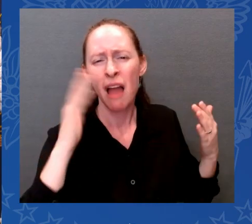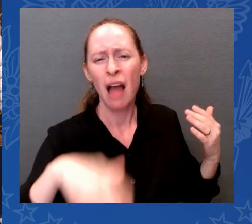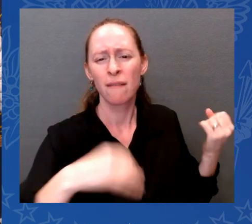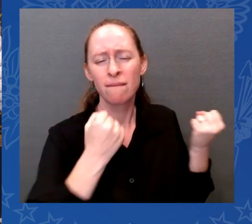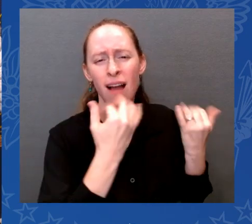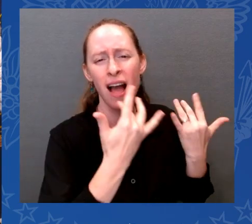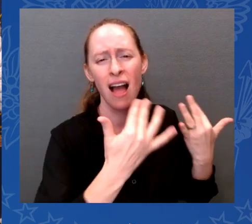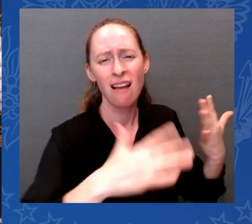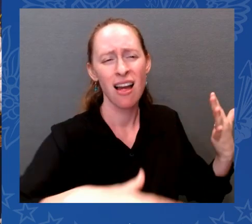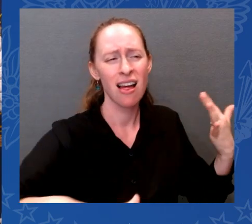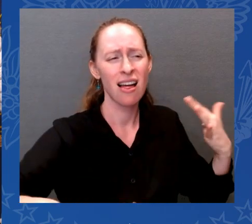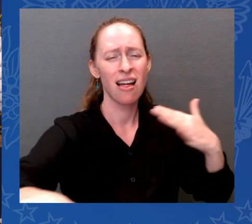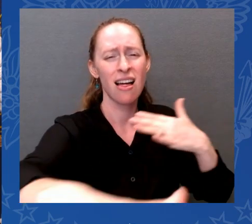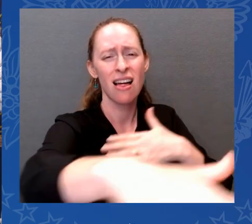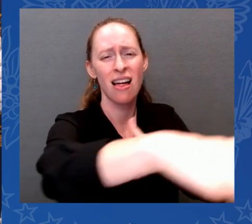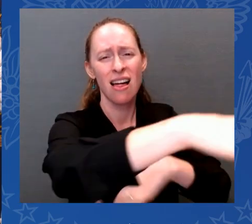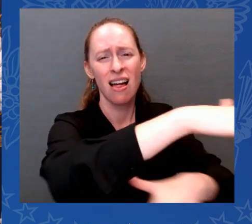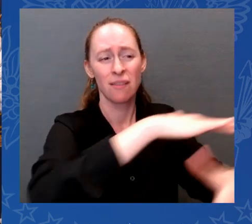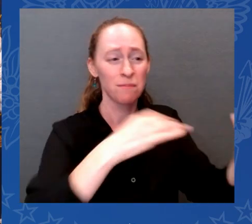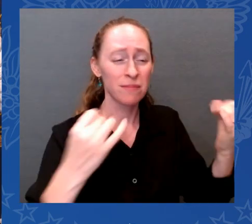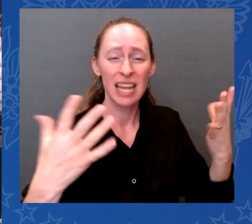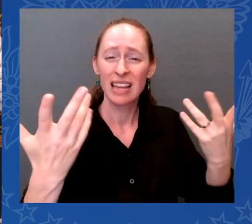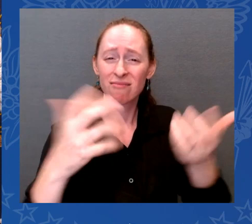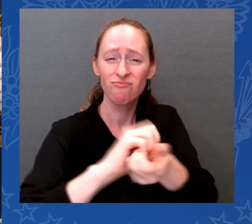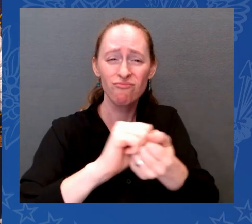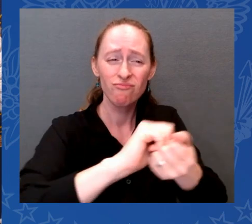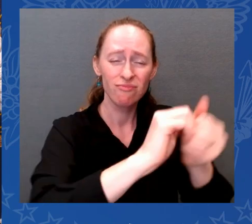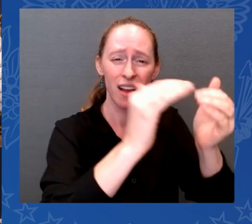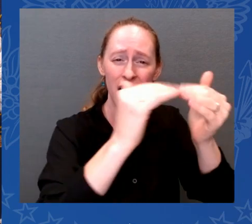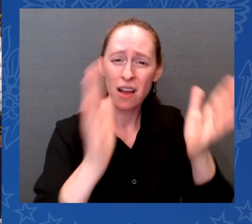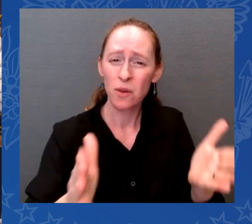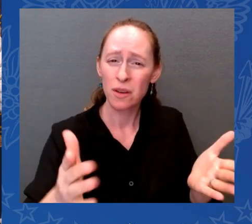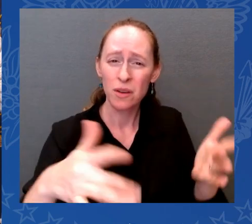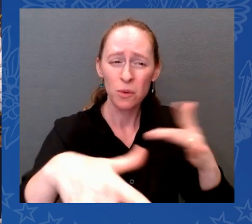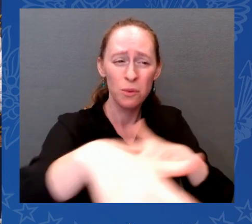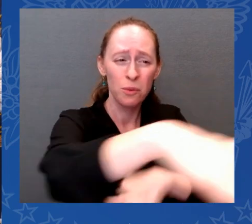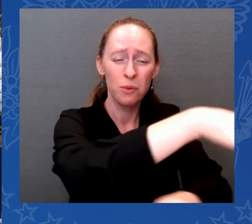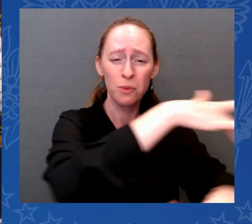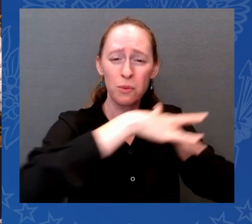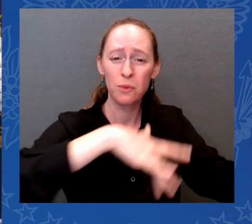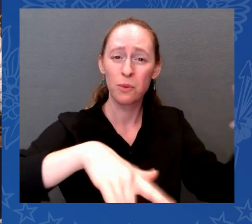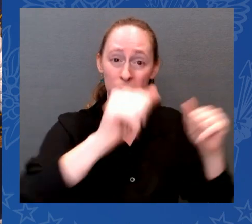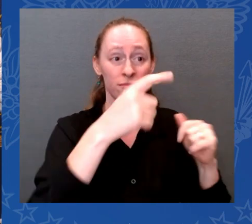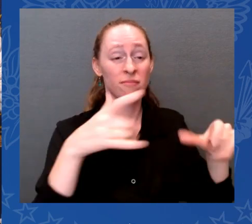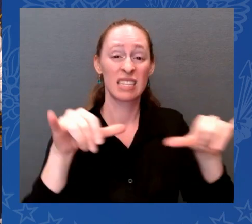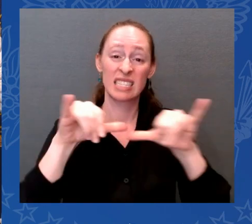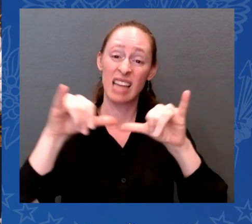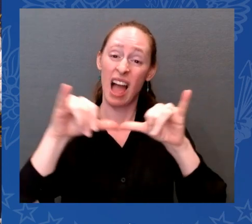than all of the landmass in the state of New Jersey. That's how much has been lost.